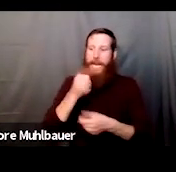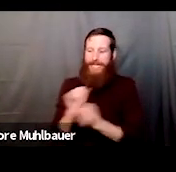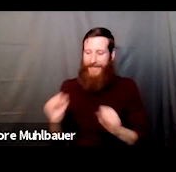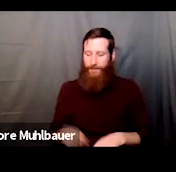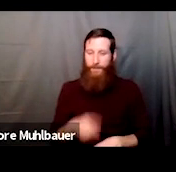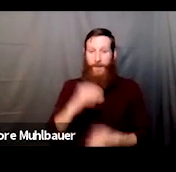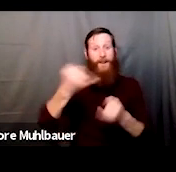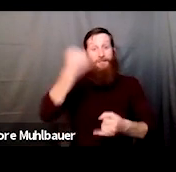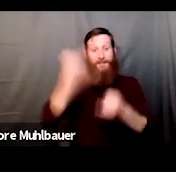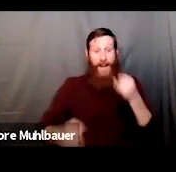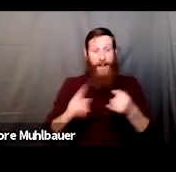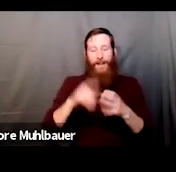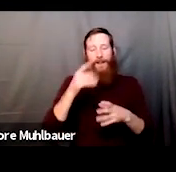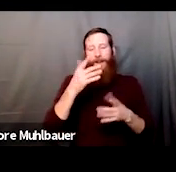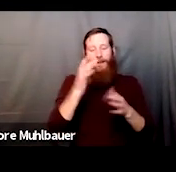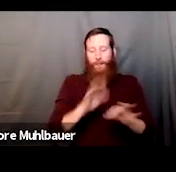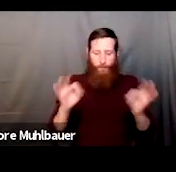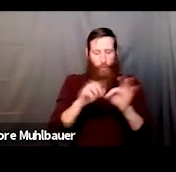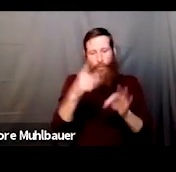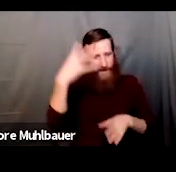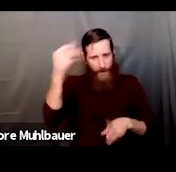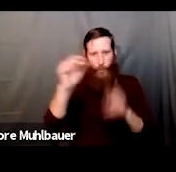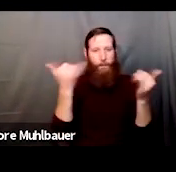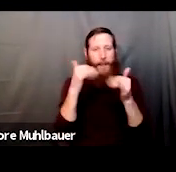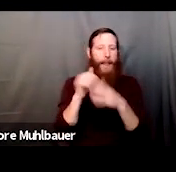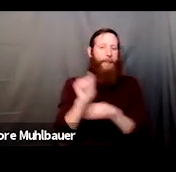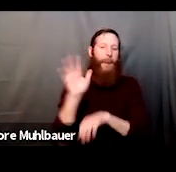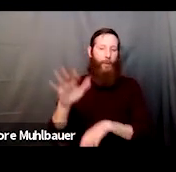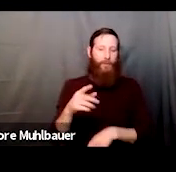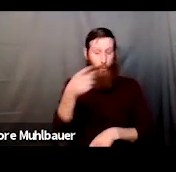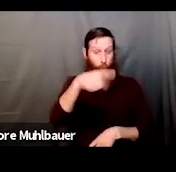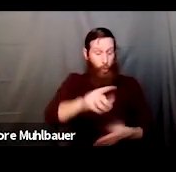Going back to what I brought up at the beginning of this presentation. That is why we are all here.